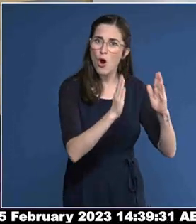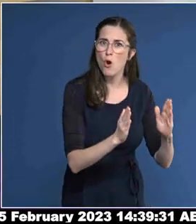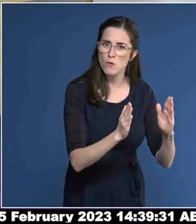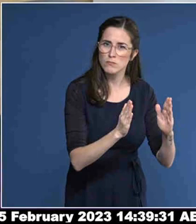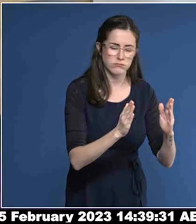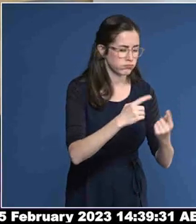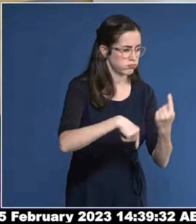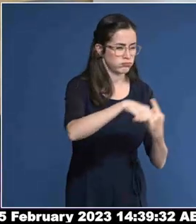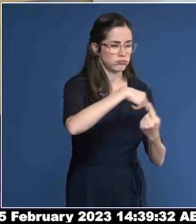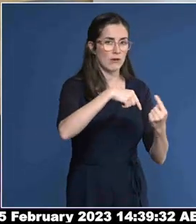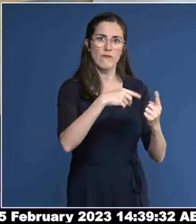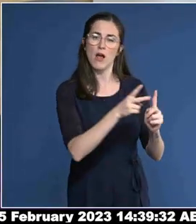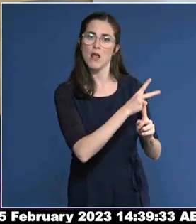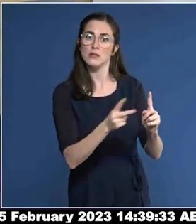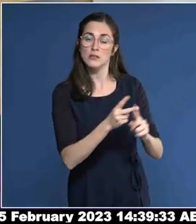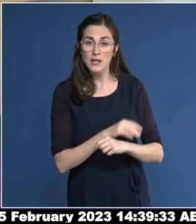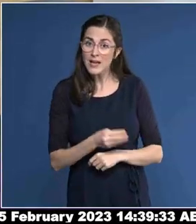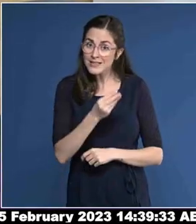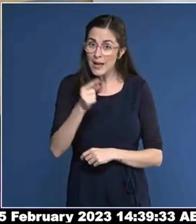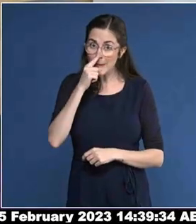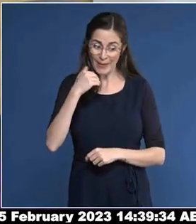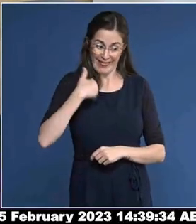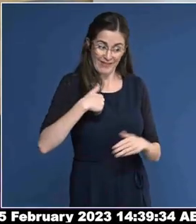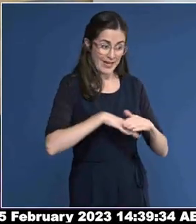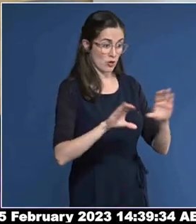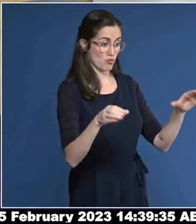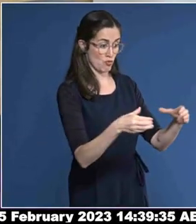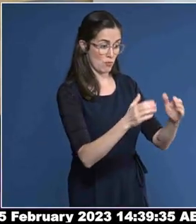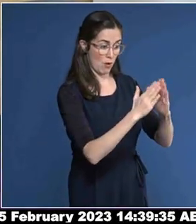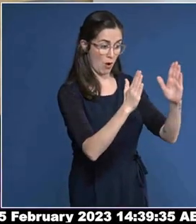disability. But others jurisdictions would exclude that.